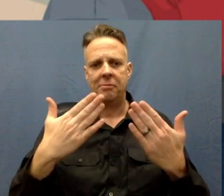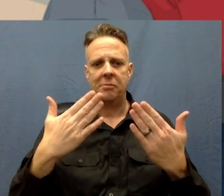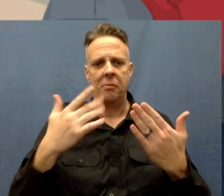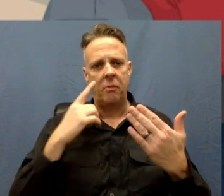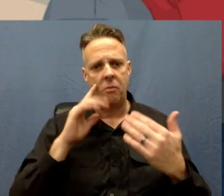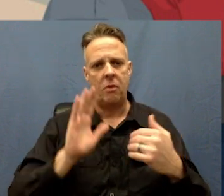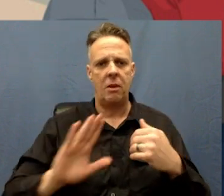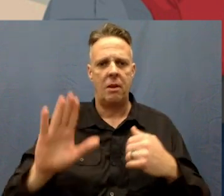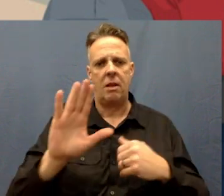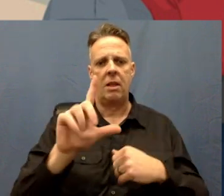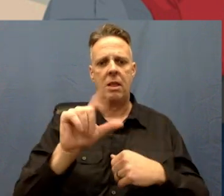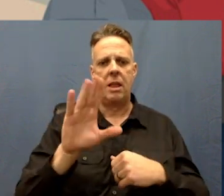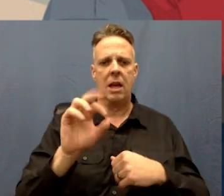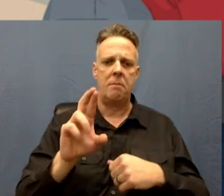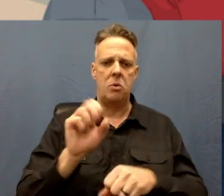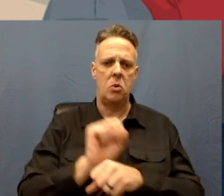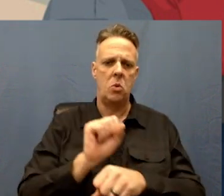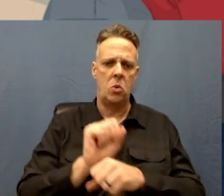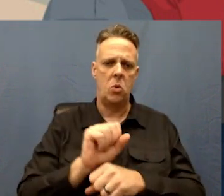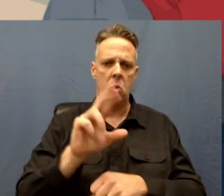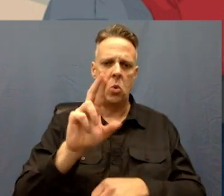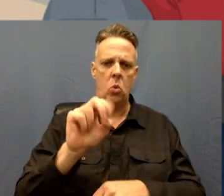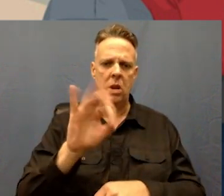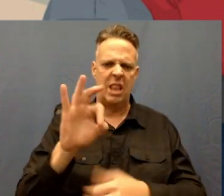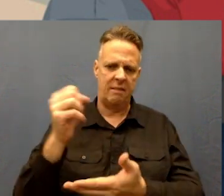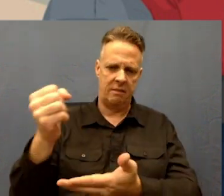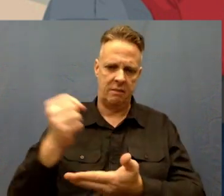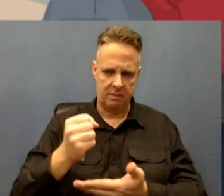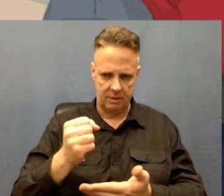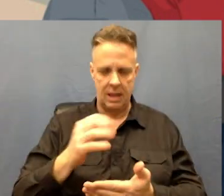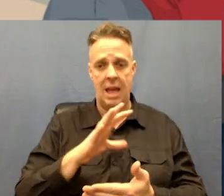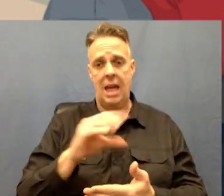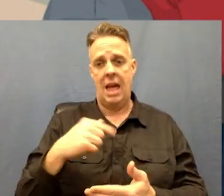WE'RE VERY APPRECIATIVE OF THE LABOR RELIEF FUND AND THE OPPORTUNITY TO SPEAK AT THIS FORUM.